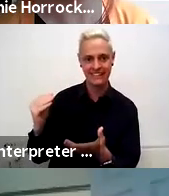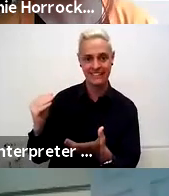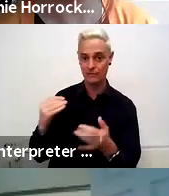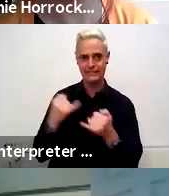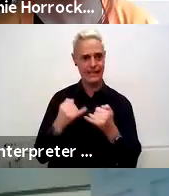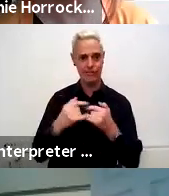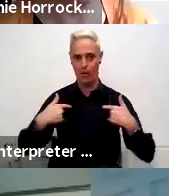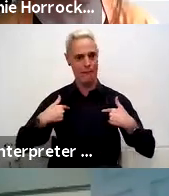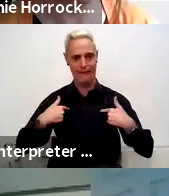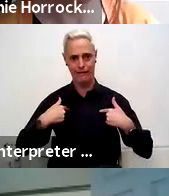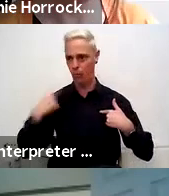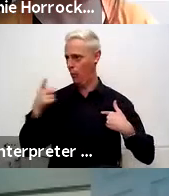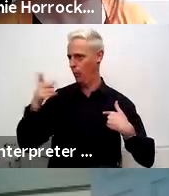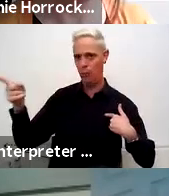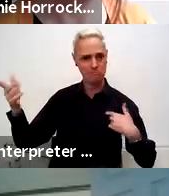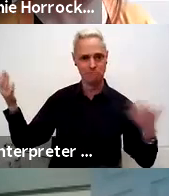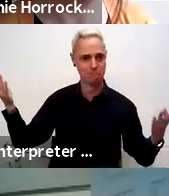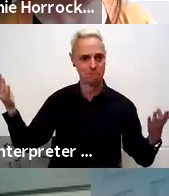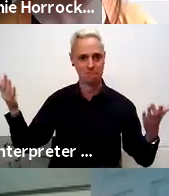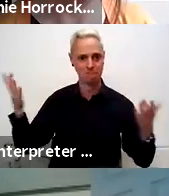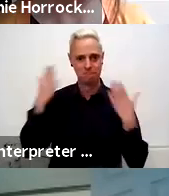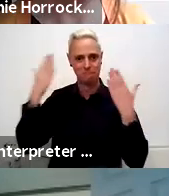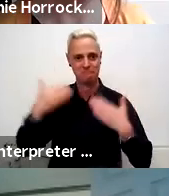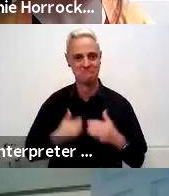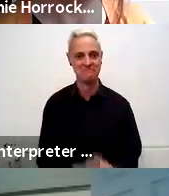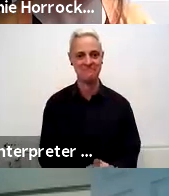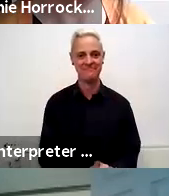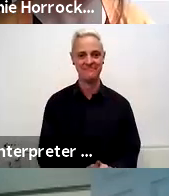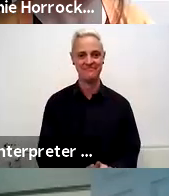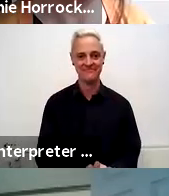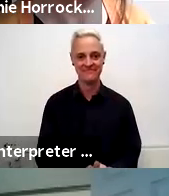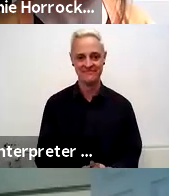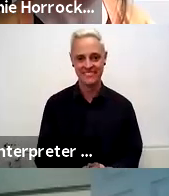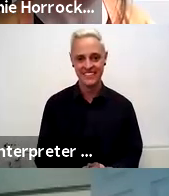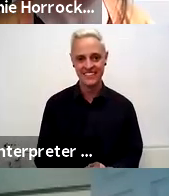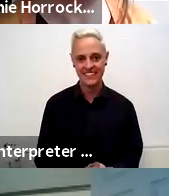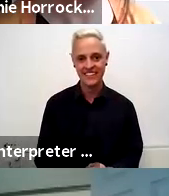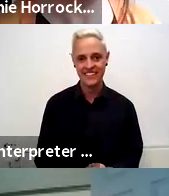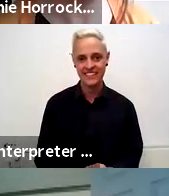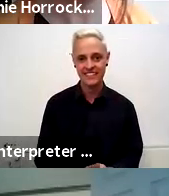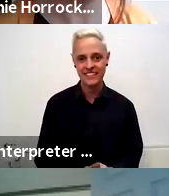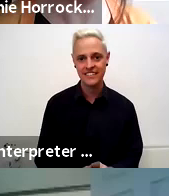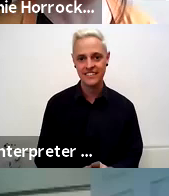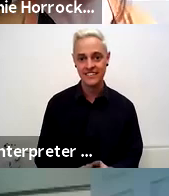that was